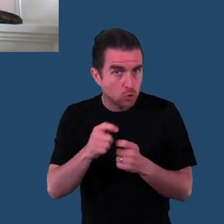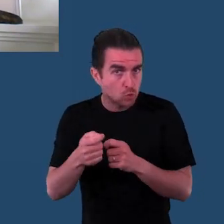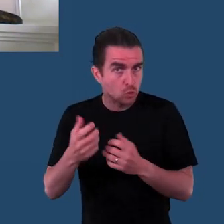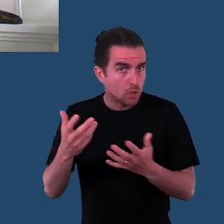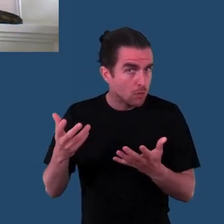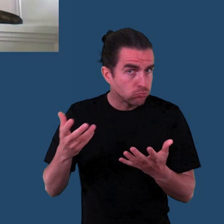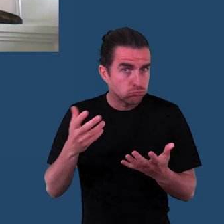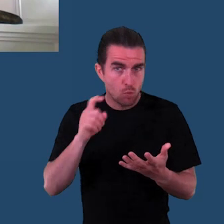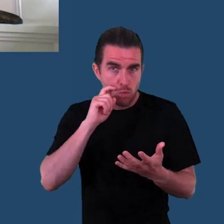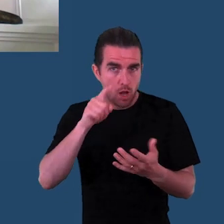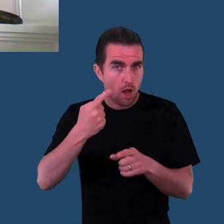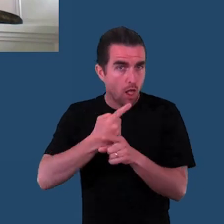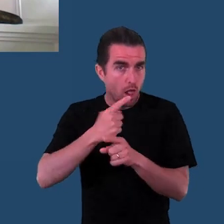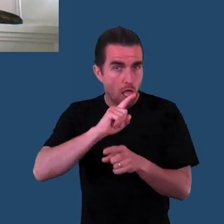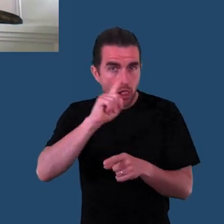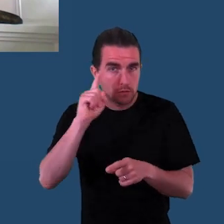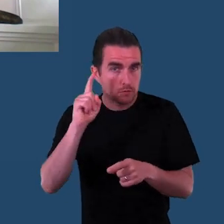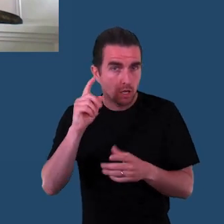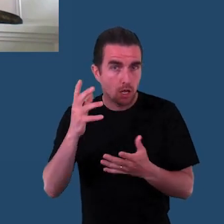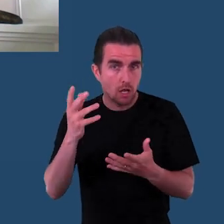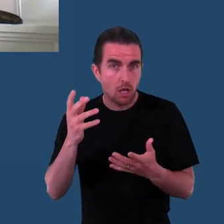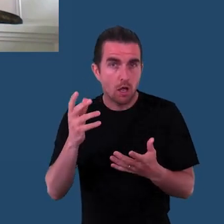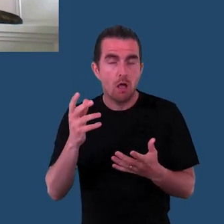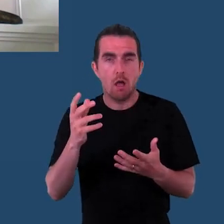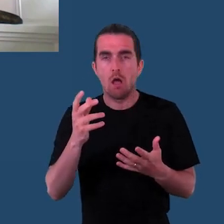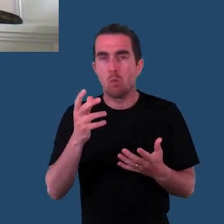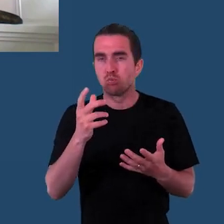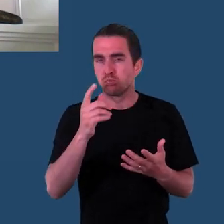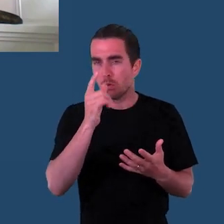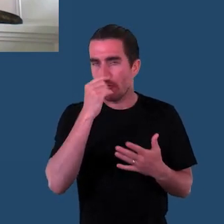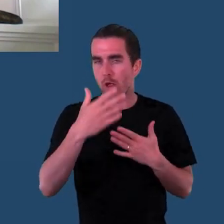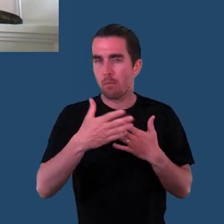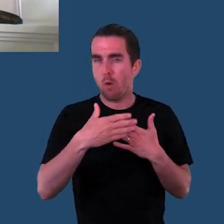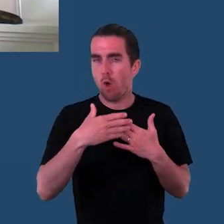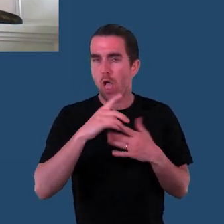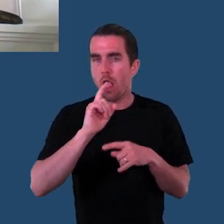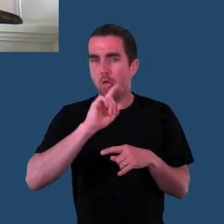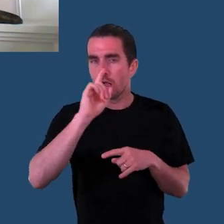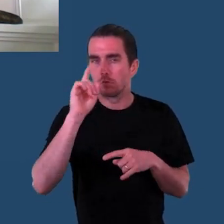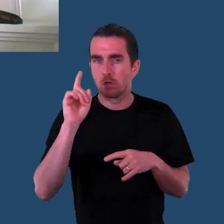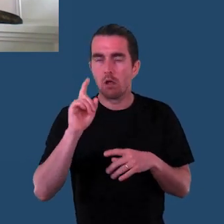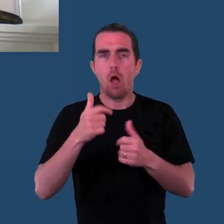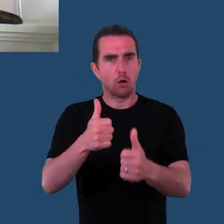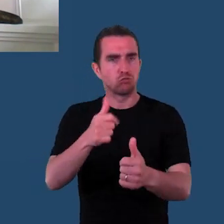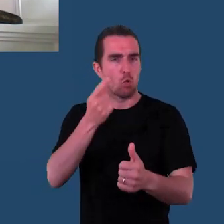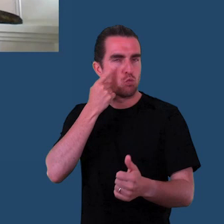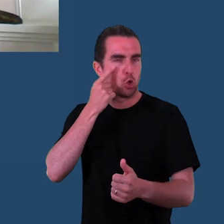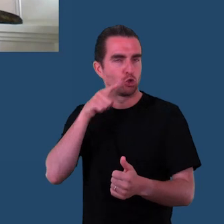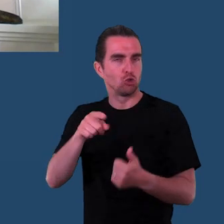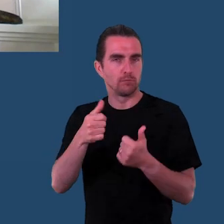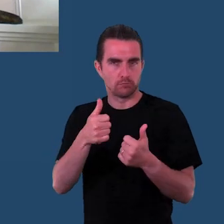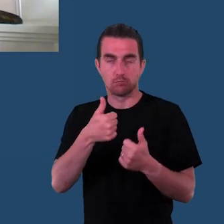a little bit later on, aren't we? So, perhaps we can answer it- - Watch this space. More fully a bit later. So, yeah, watch this space.